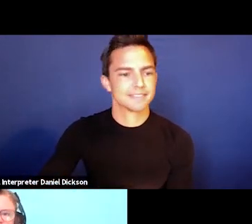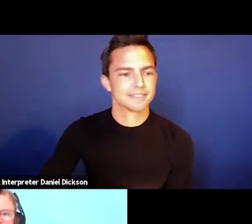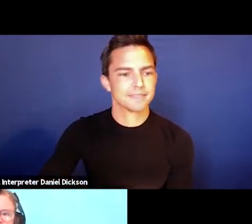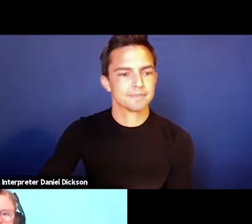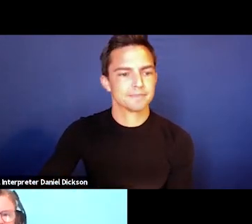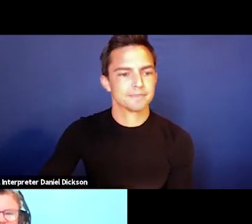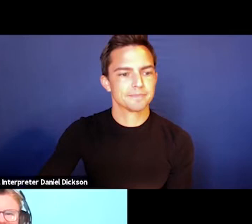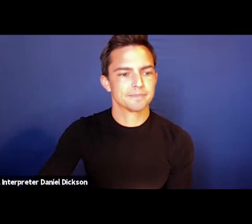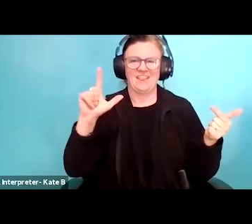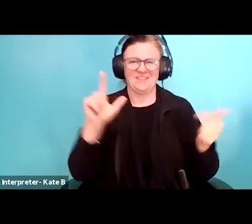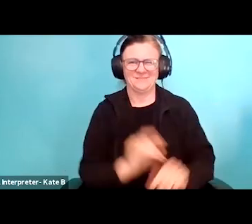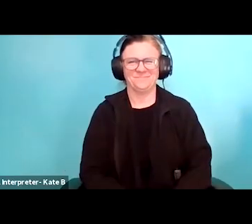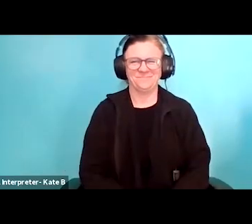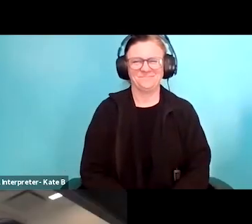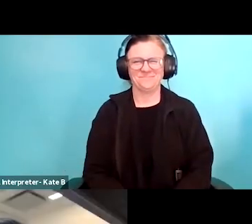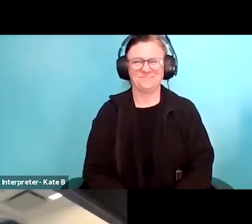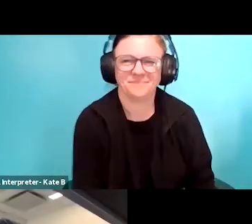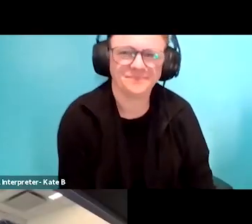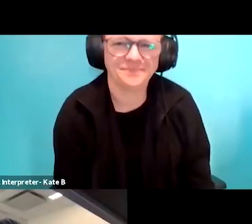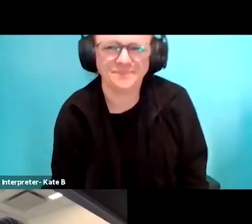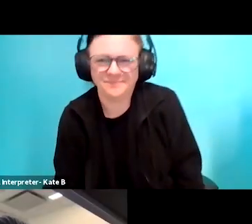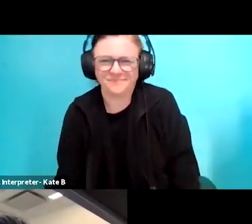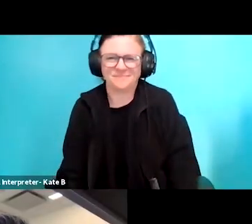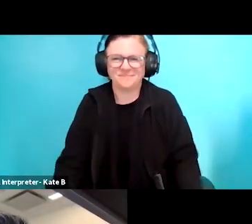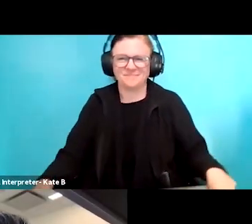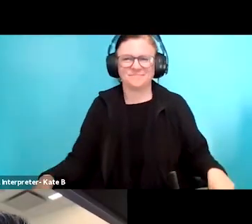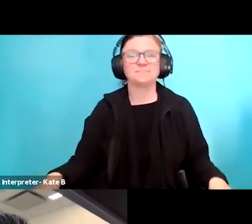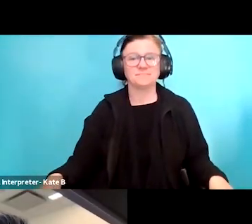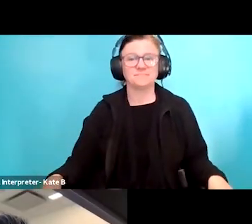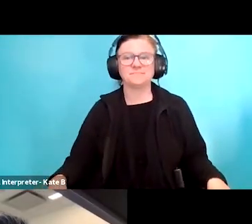<< [Dr. Gilbert Gimm:] Okay, so thank you Catherine.